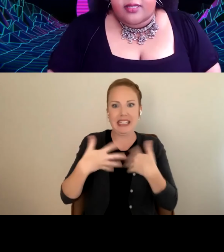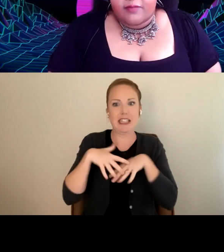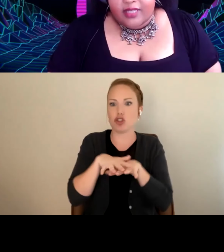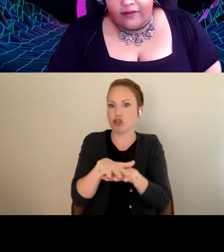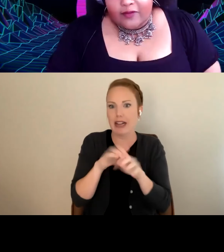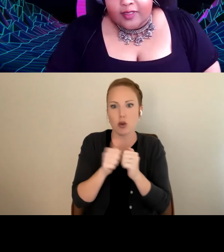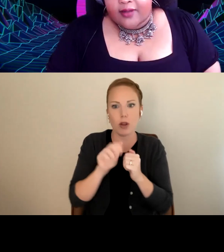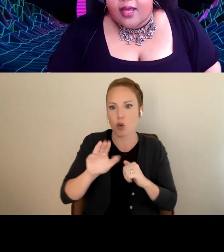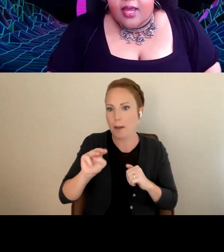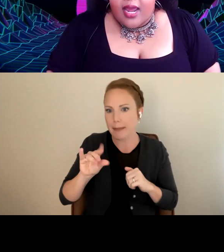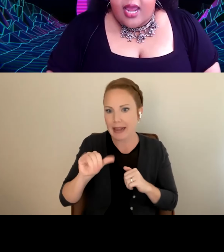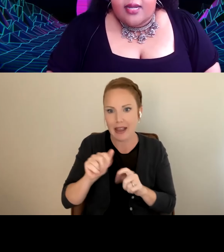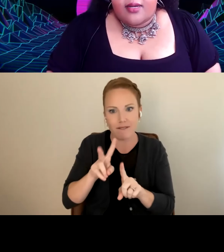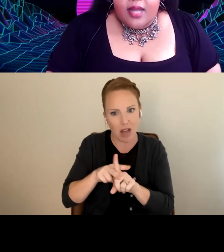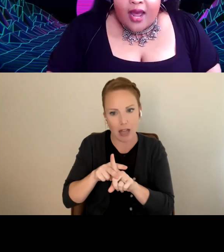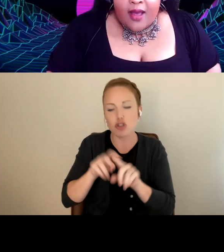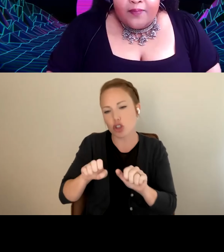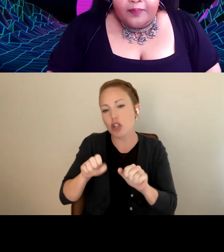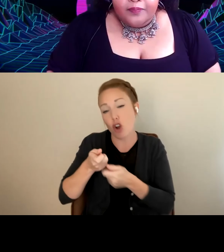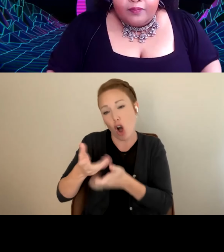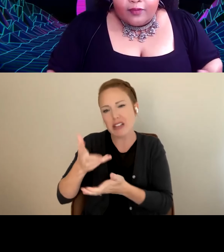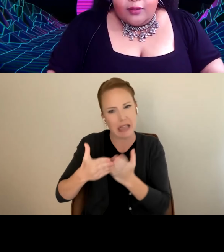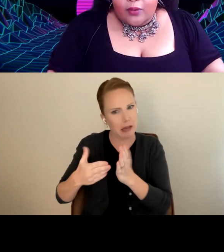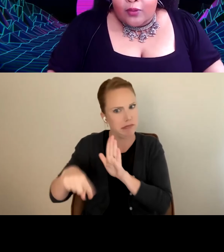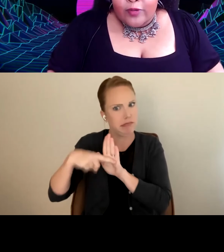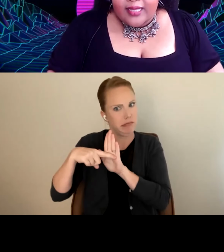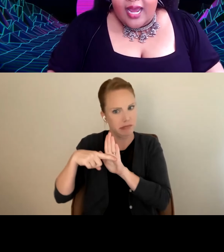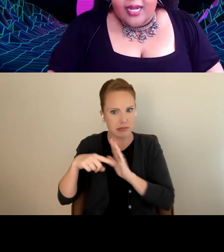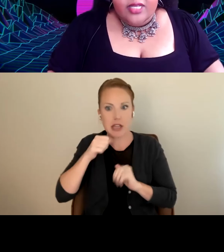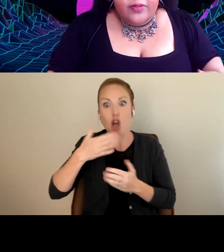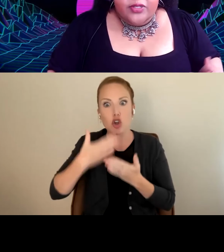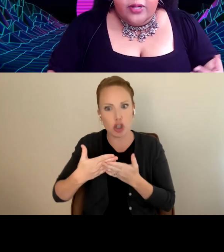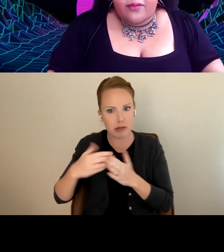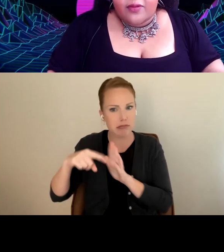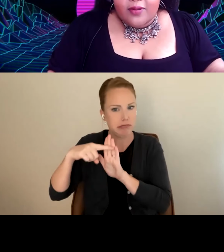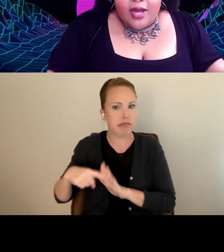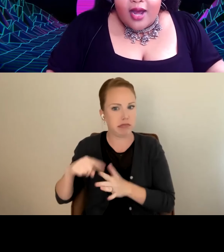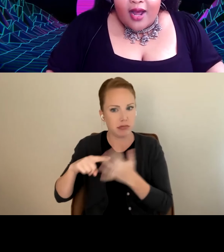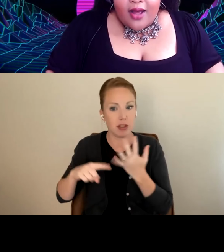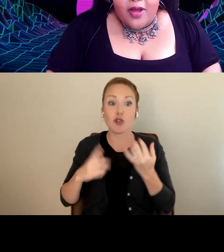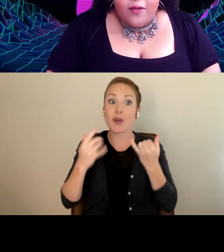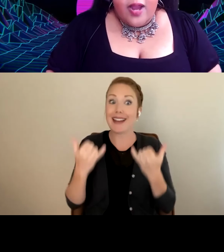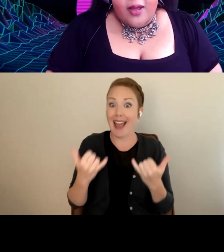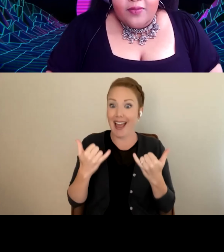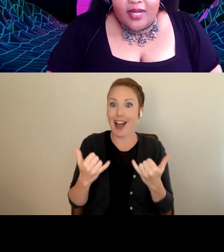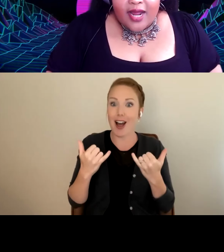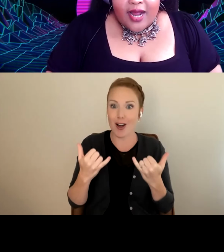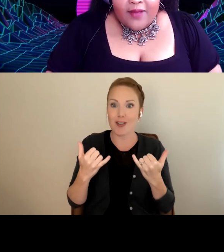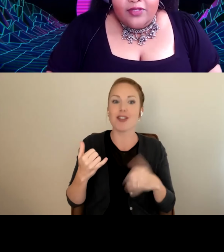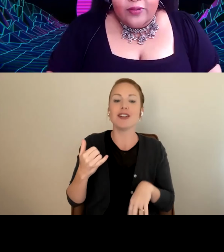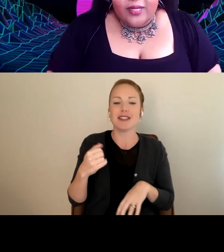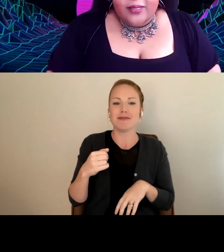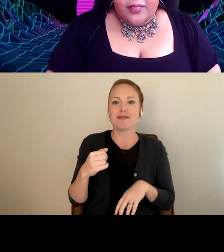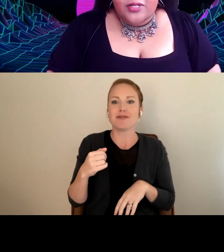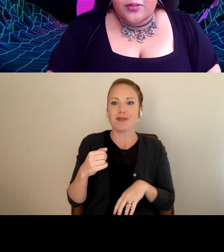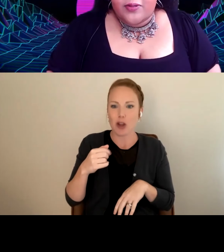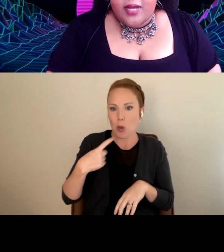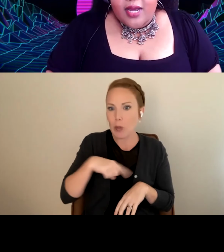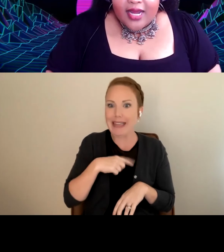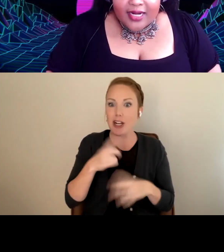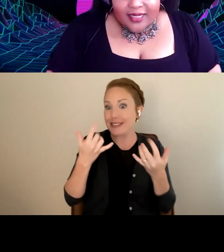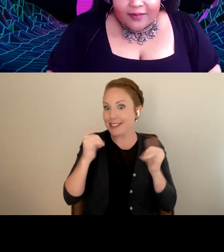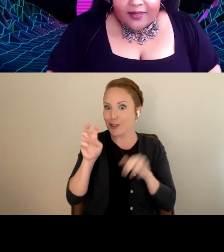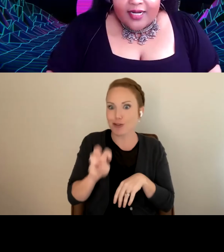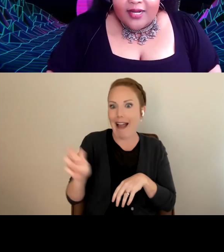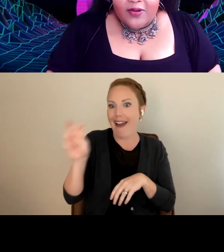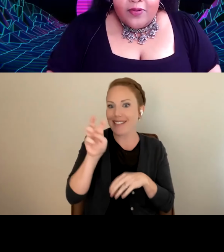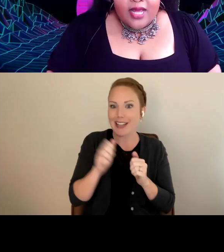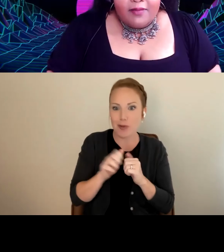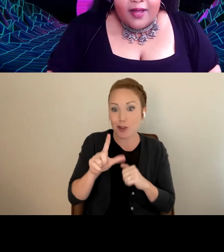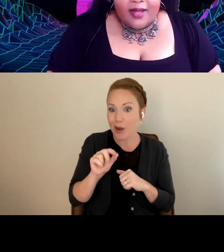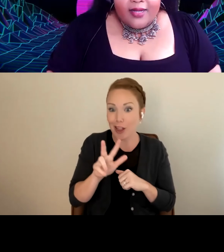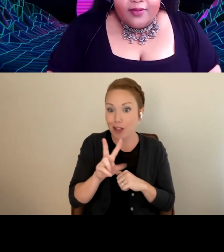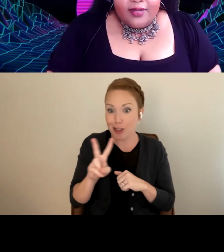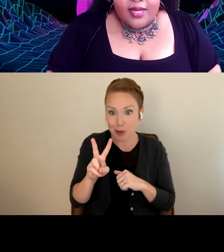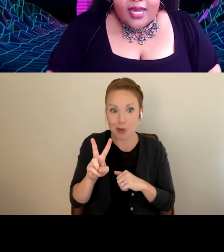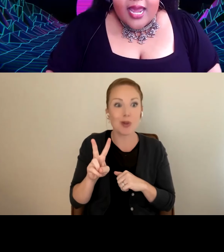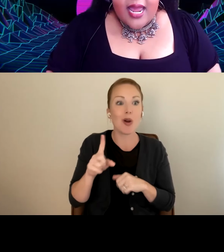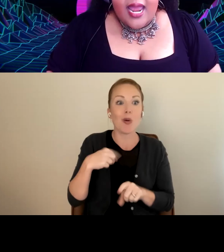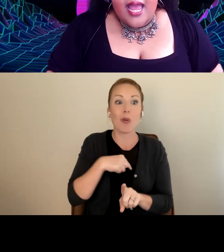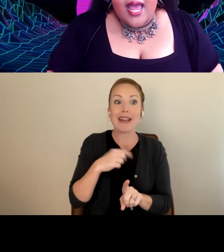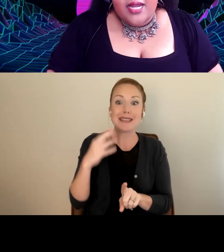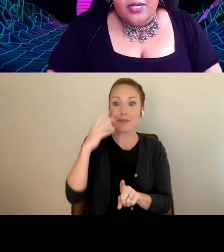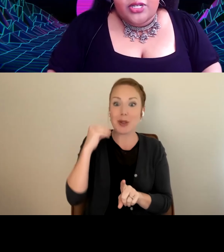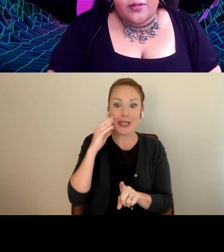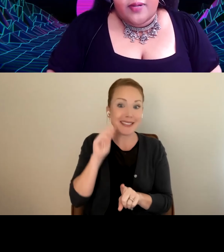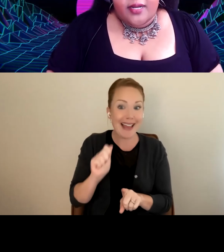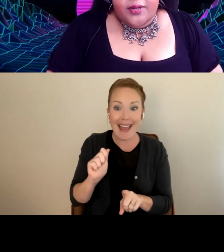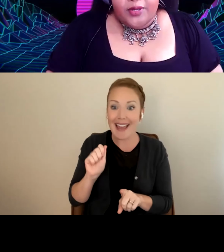themselves. And with that, as we travel around 2032 in accessibility we come upon AI generated